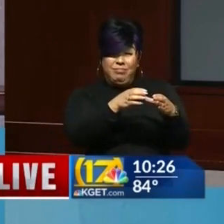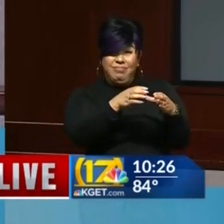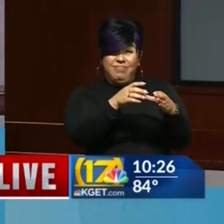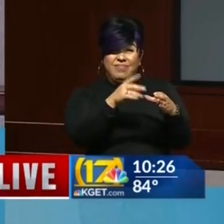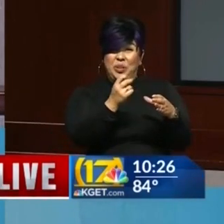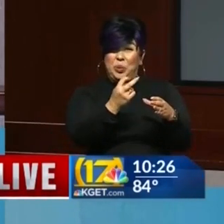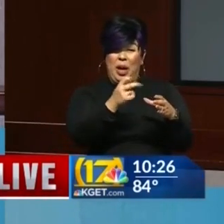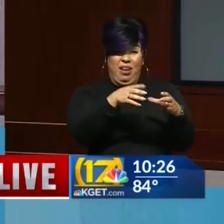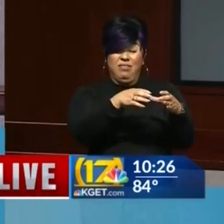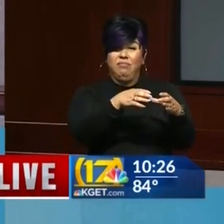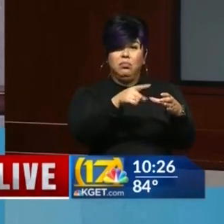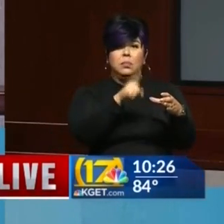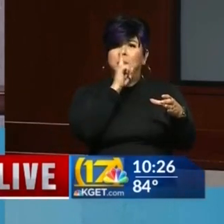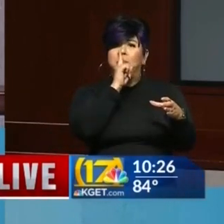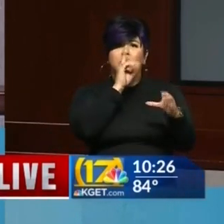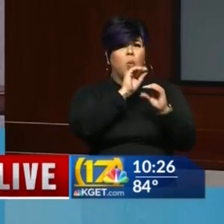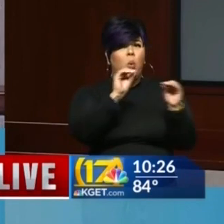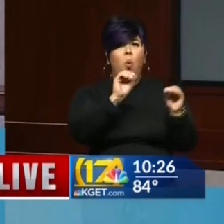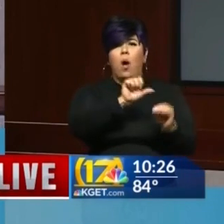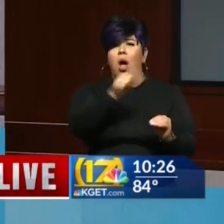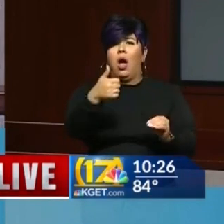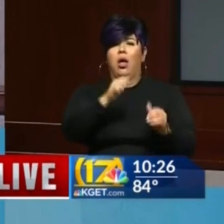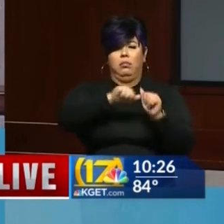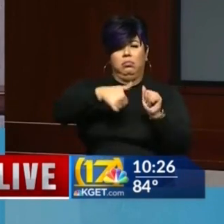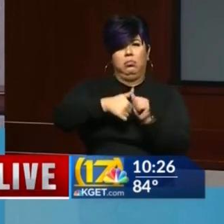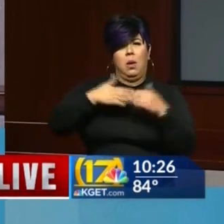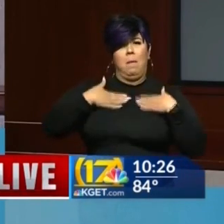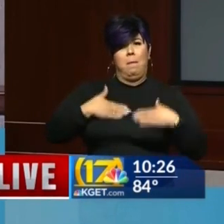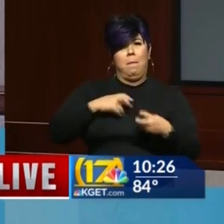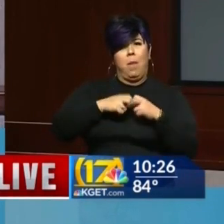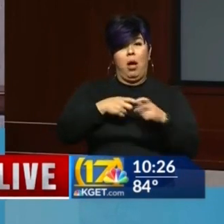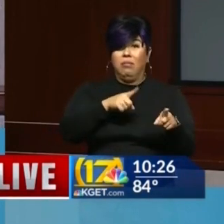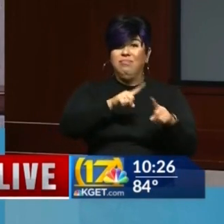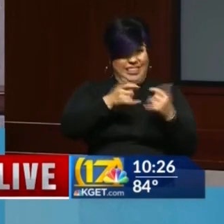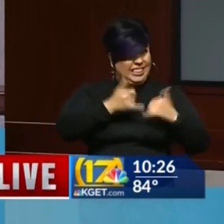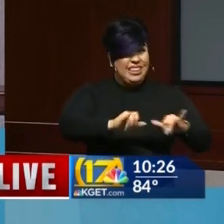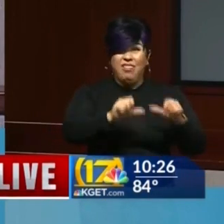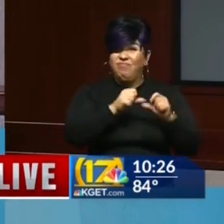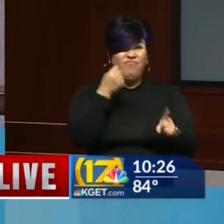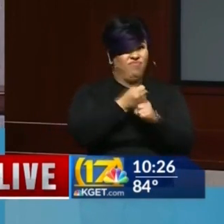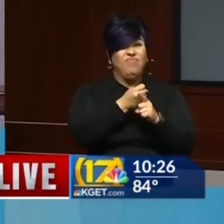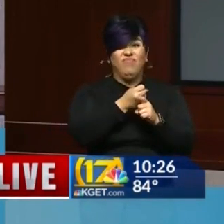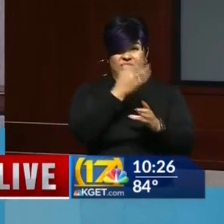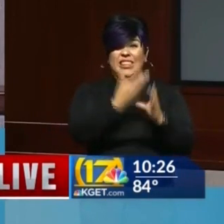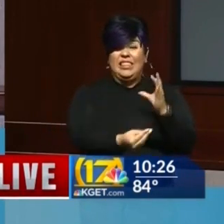WE WANT EXPECTED TO BRING THEM TO SEE IF THERE WERE ANY UNDERLYING CONDITIONS. AND AS FAR AS WE CAN SEE FROM